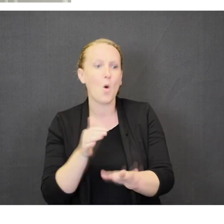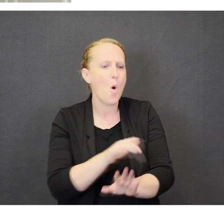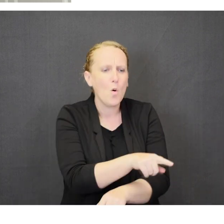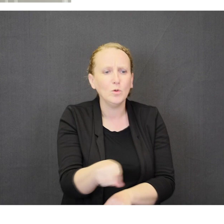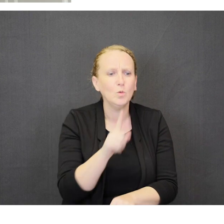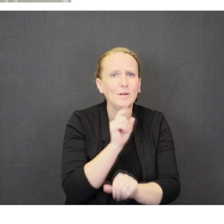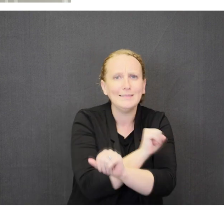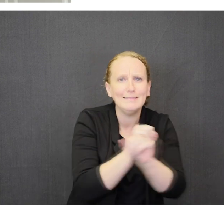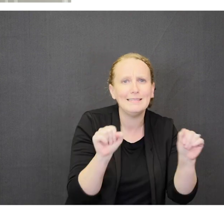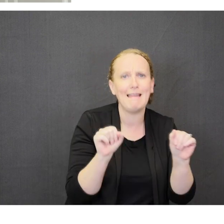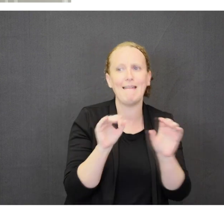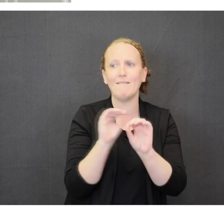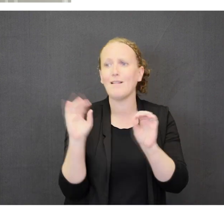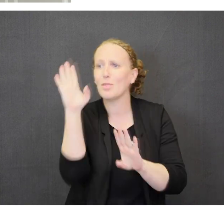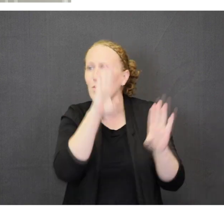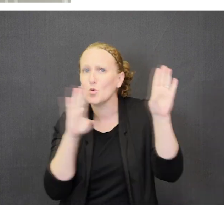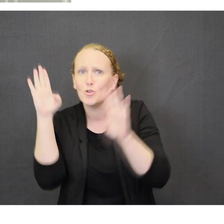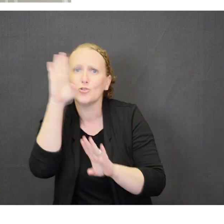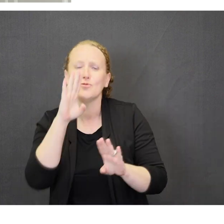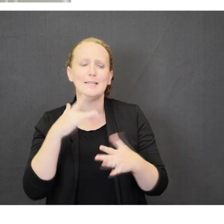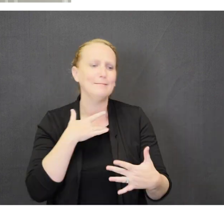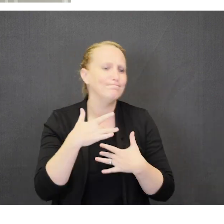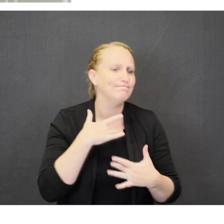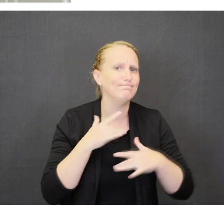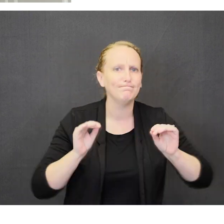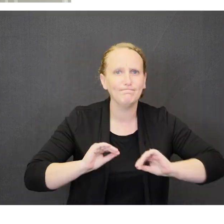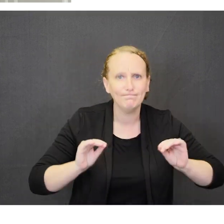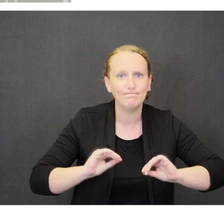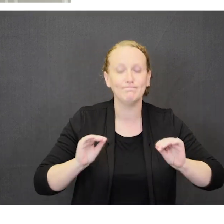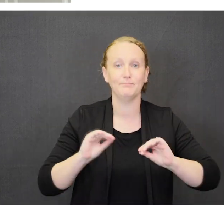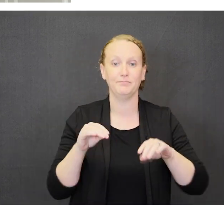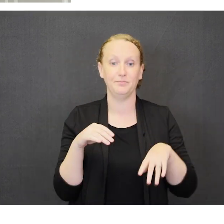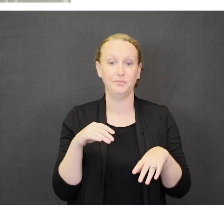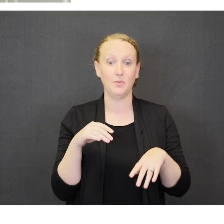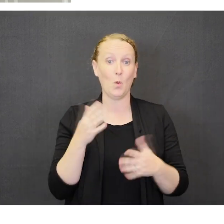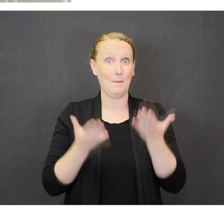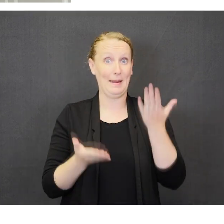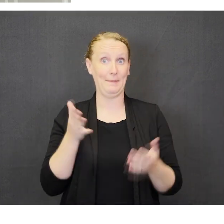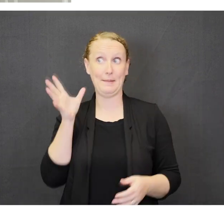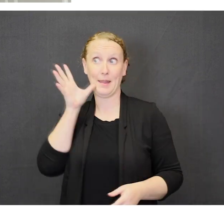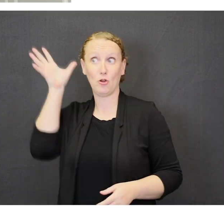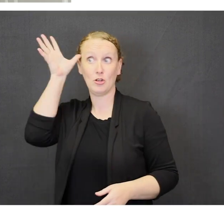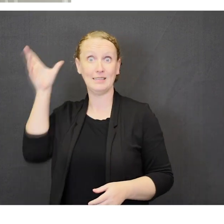you've got nothing to worry about or or maybe we're trying really hard to